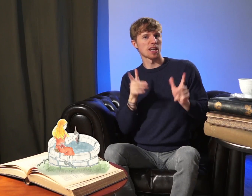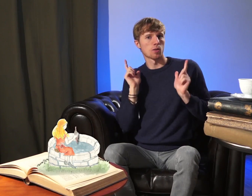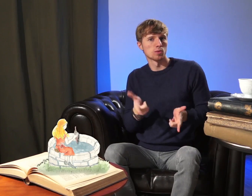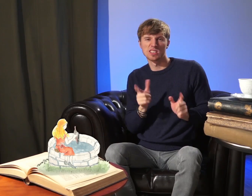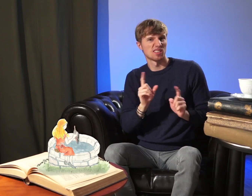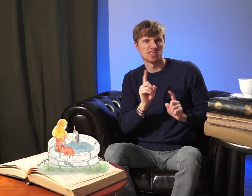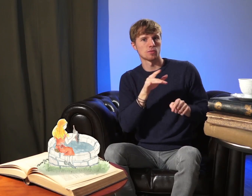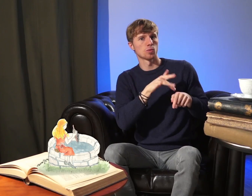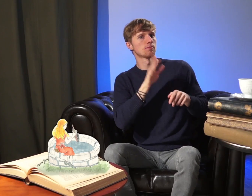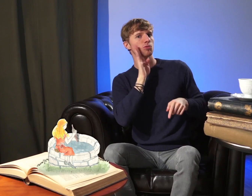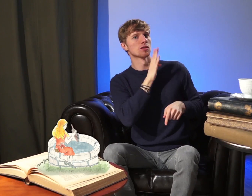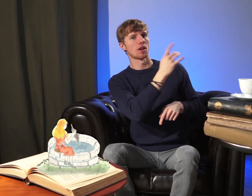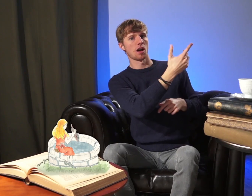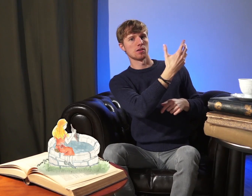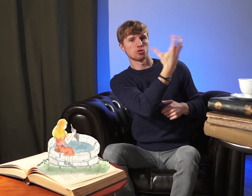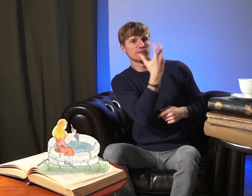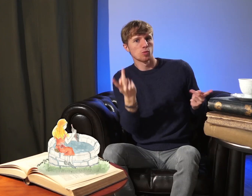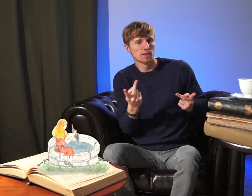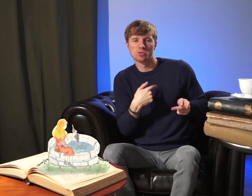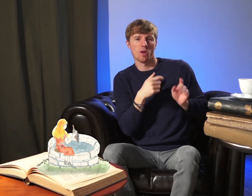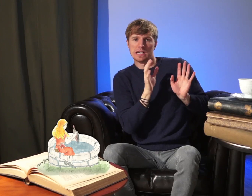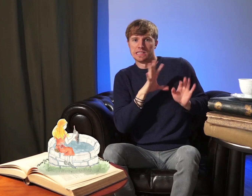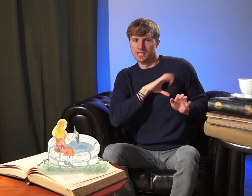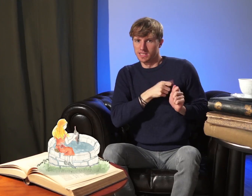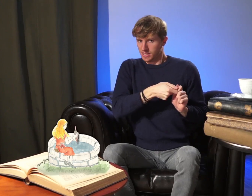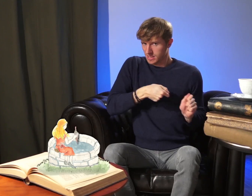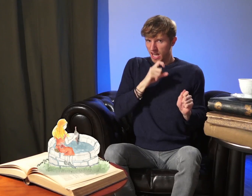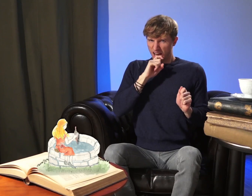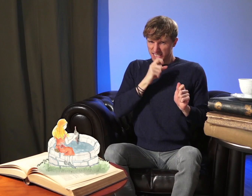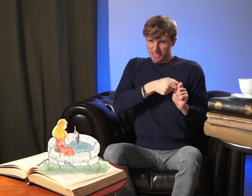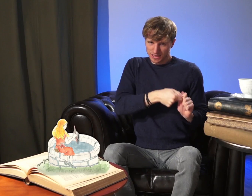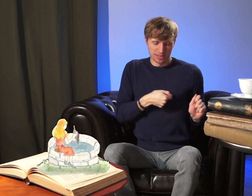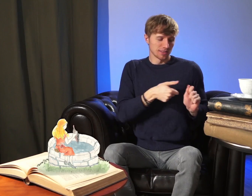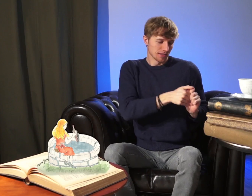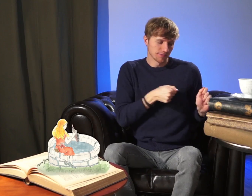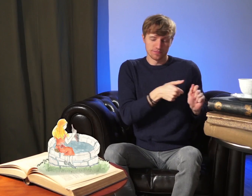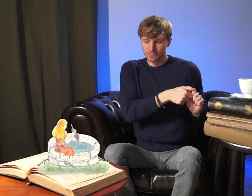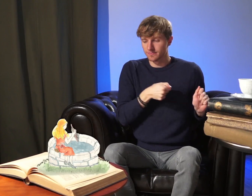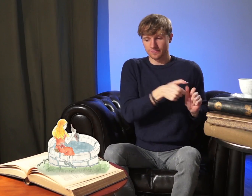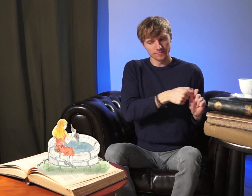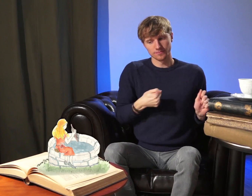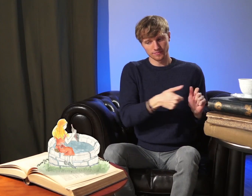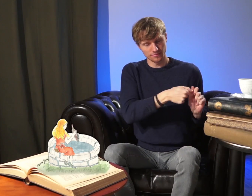She was very scared her step-mother would scold her, if she stopped spinning. So she kept spinning and spinning wool